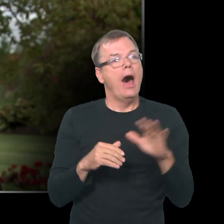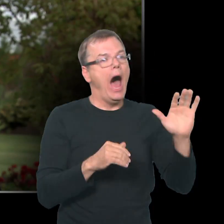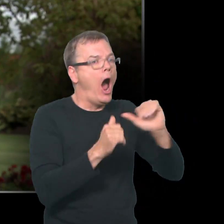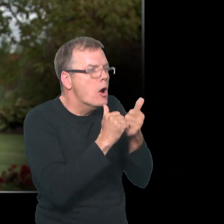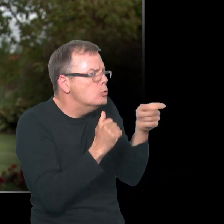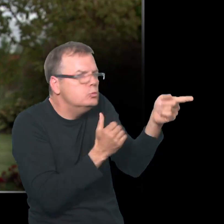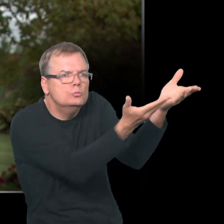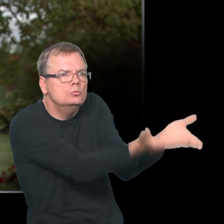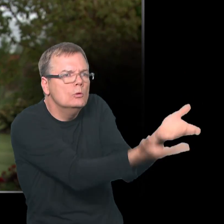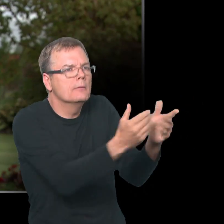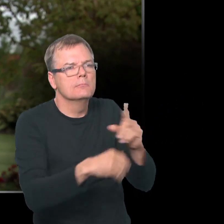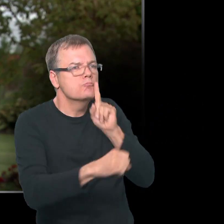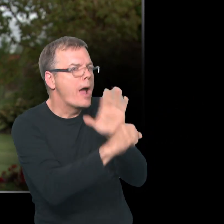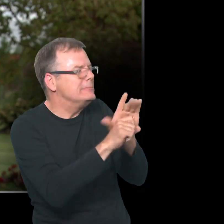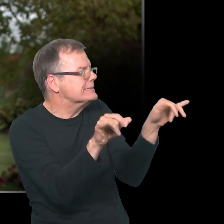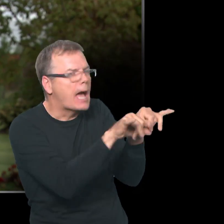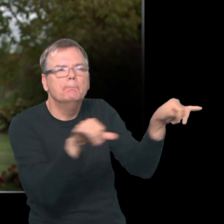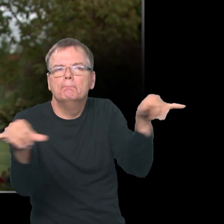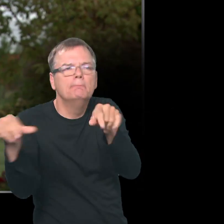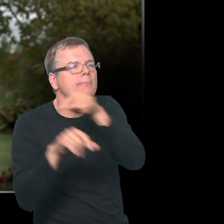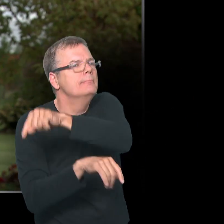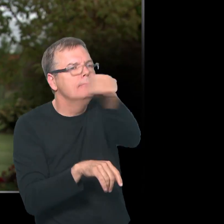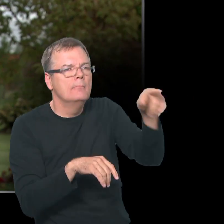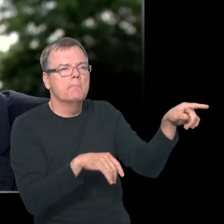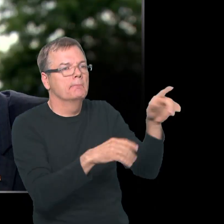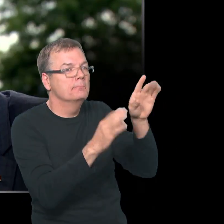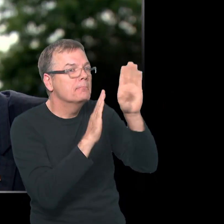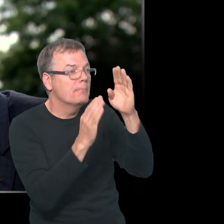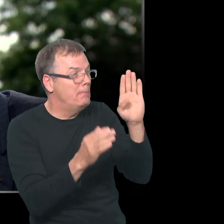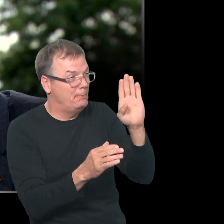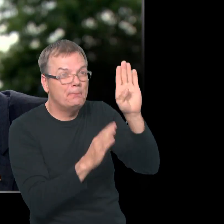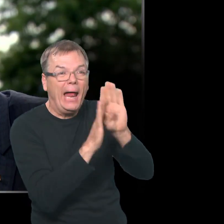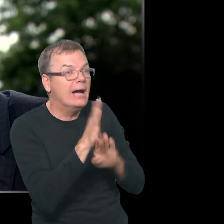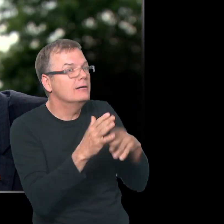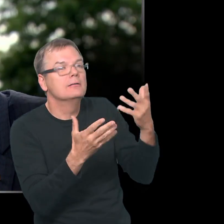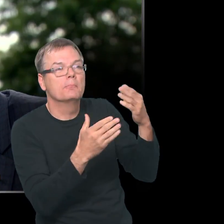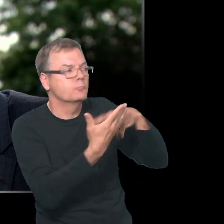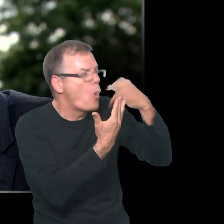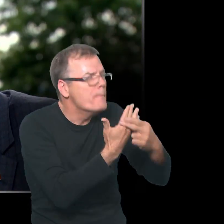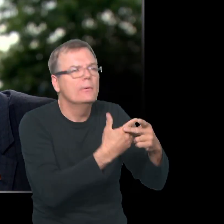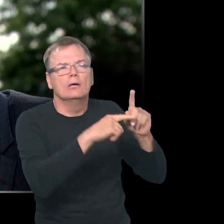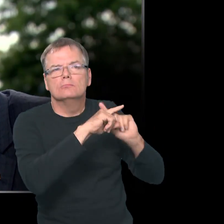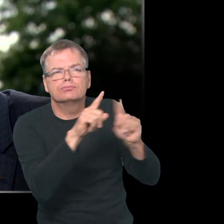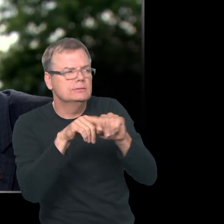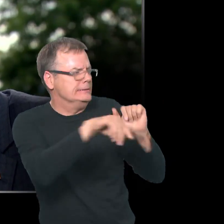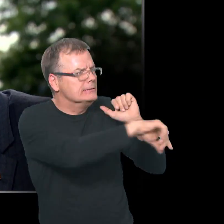how are you going to pay for it? How are you going to pay for it? It's not like you haven't made promises this year, many throughout this year,